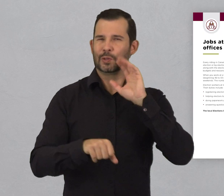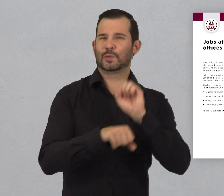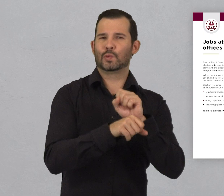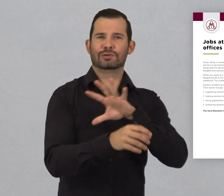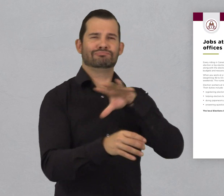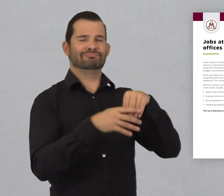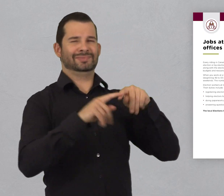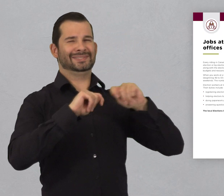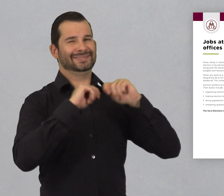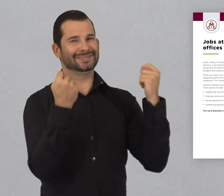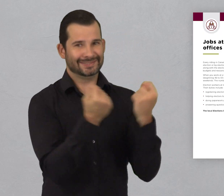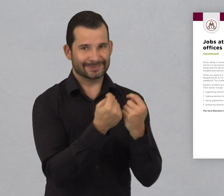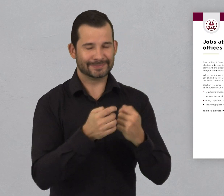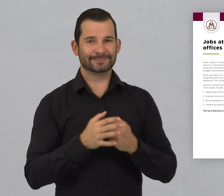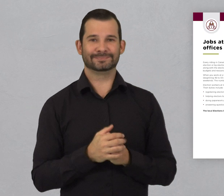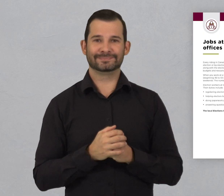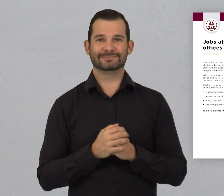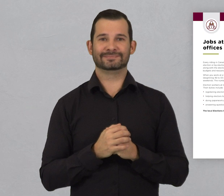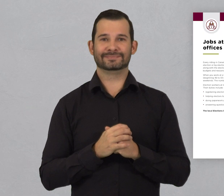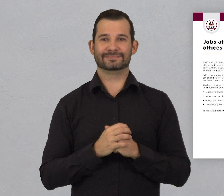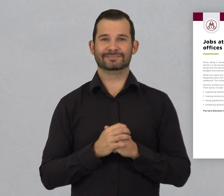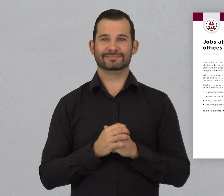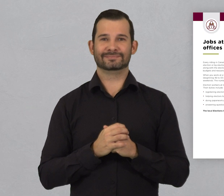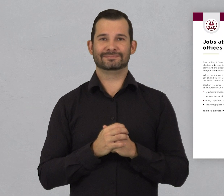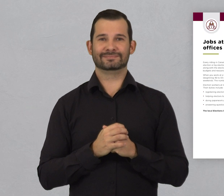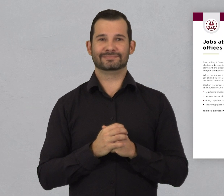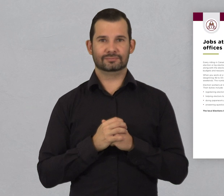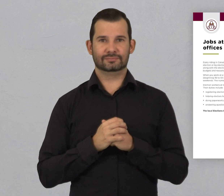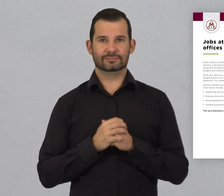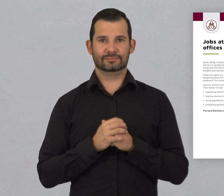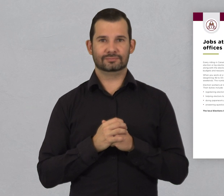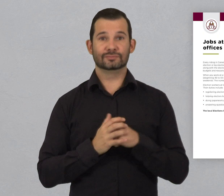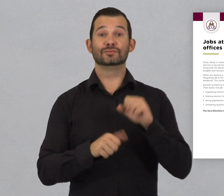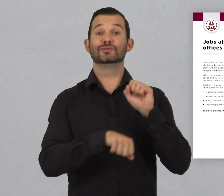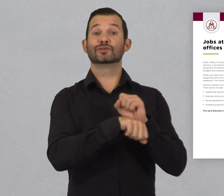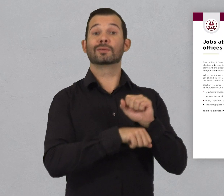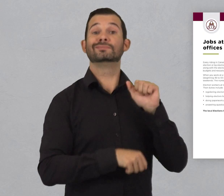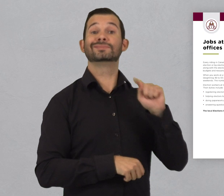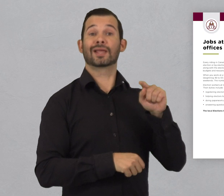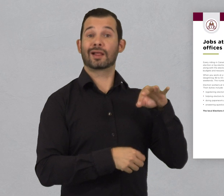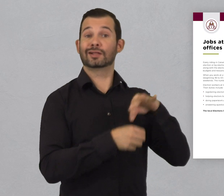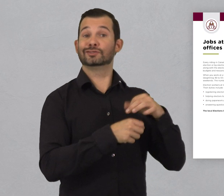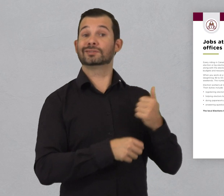but you’ll be working as part of a team. Jobs at an Elections Canada office include: